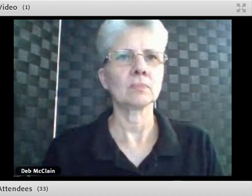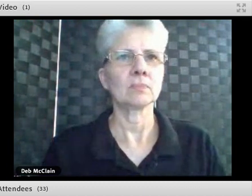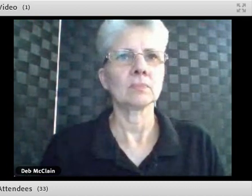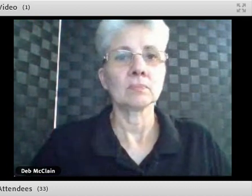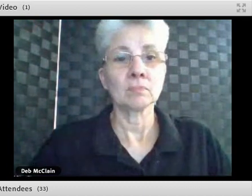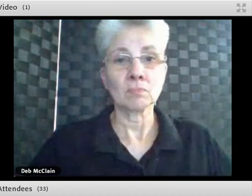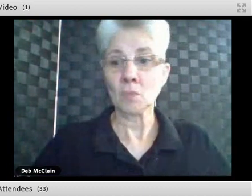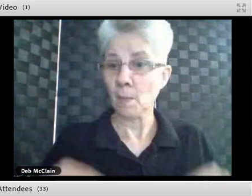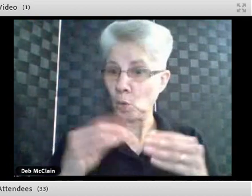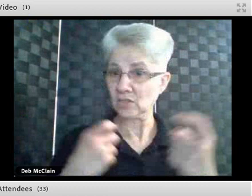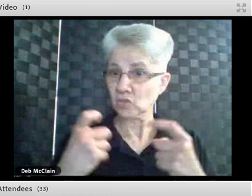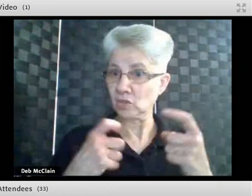Any further questions?